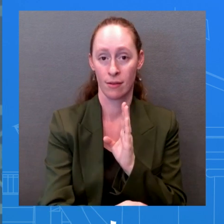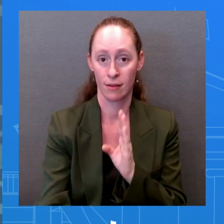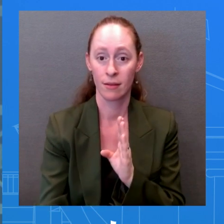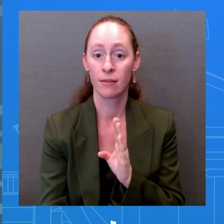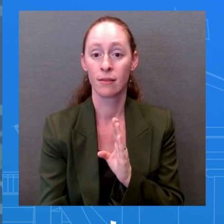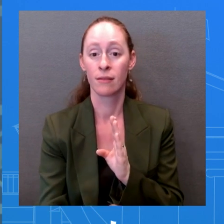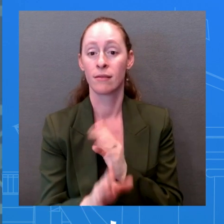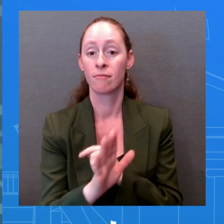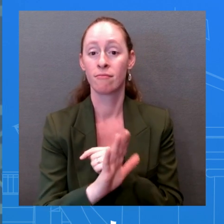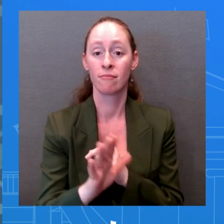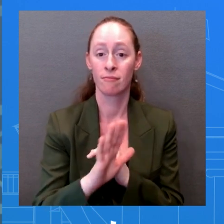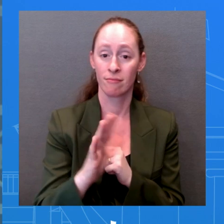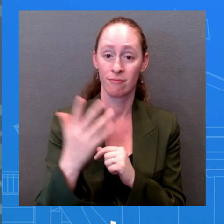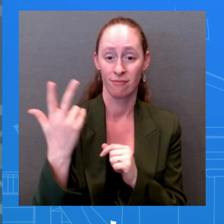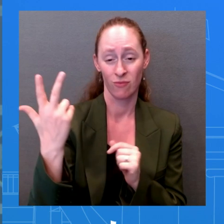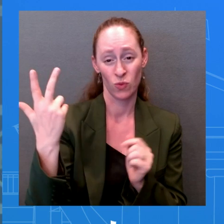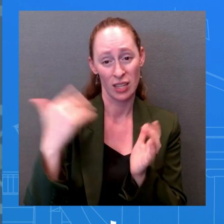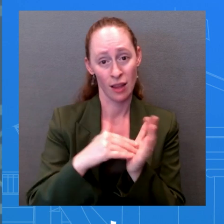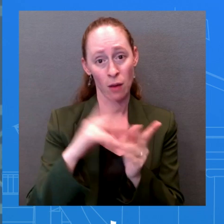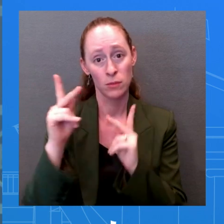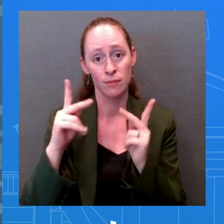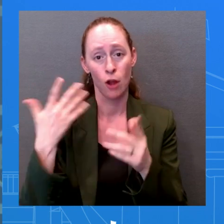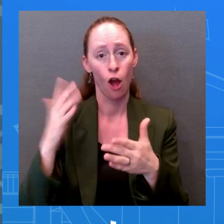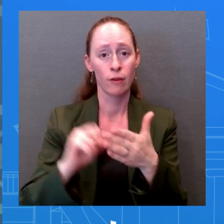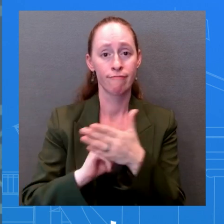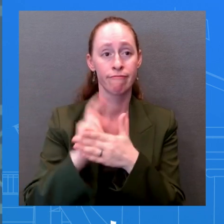And between fiscal year of 2019 and 2021,